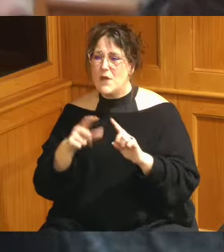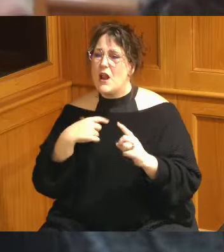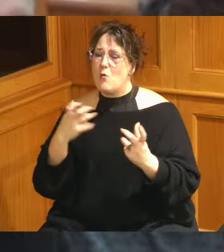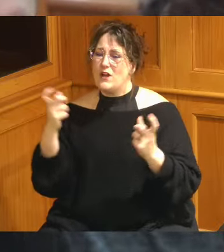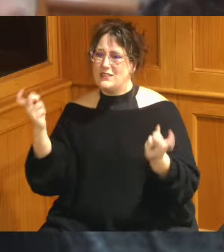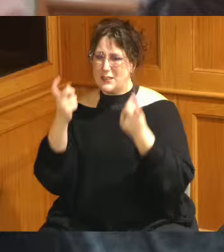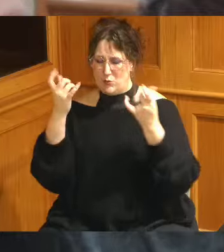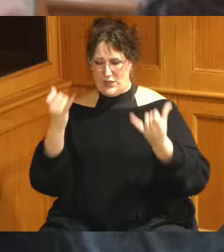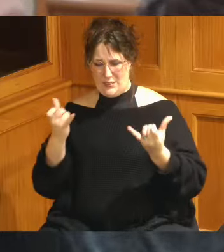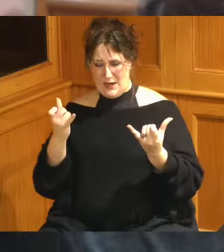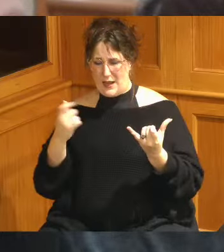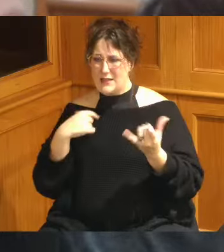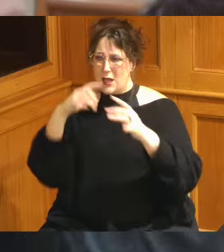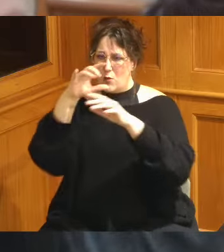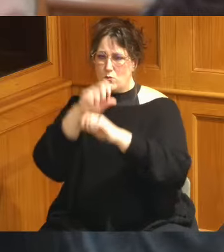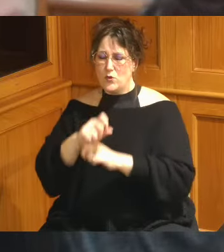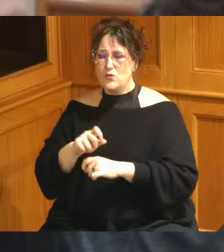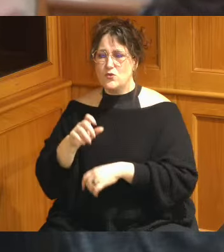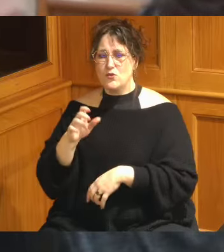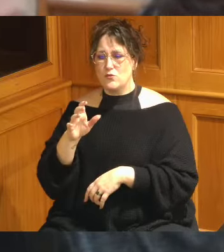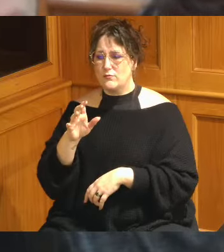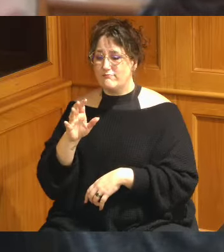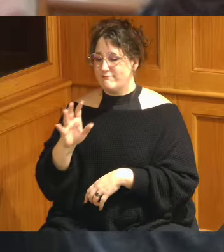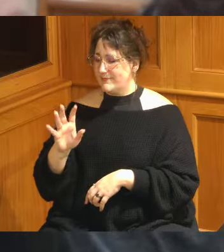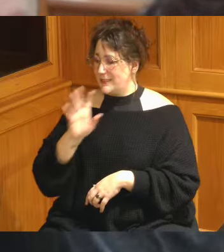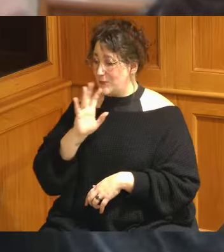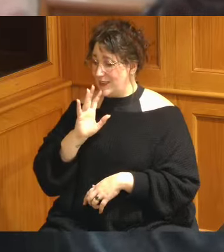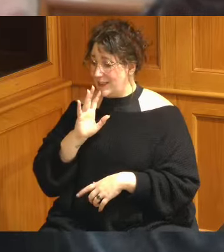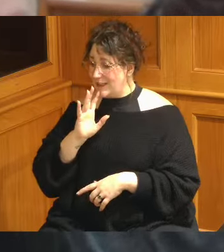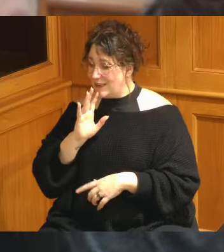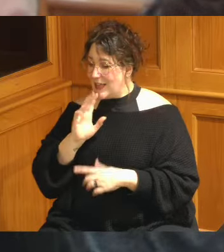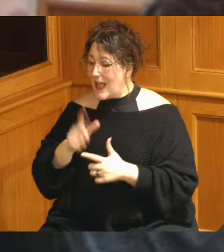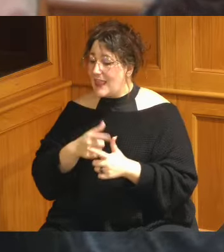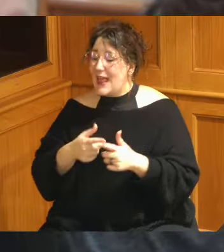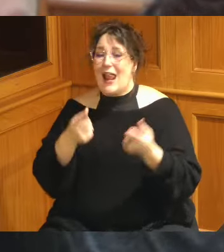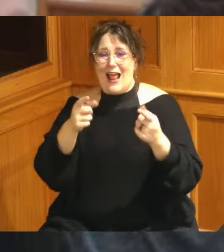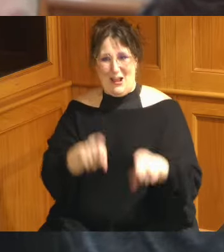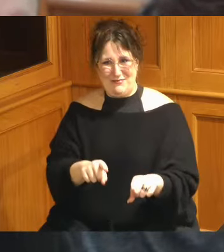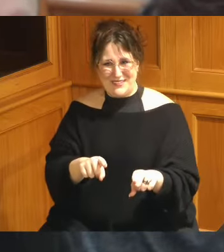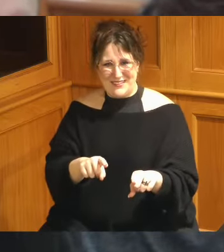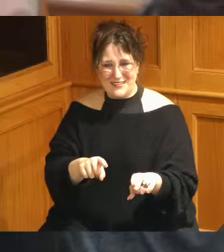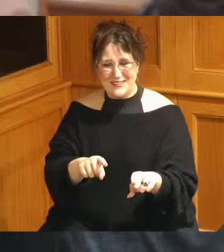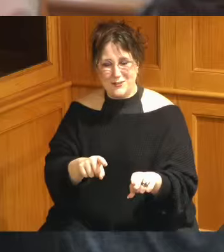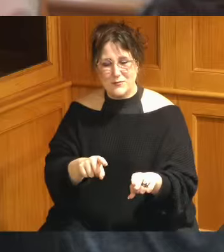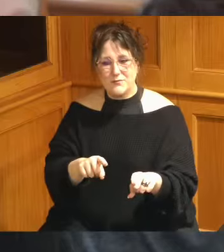as I'm so used to speaking a thing as though it were. It's just how I live. But I want to